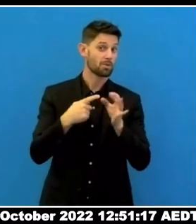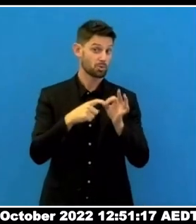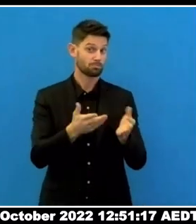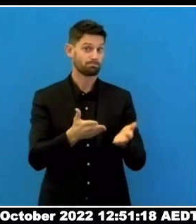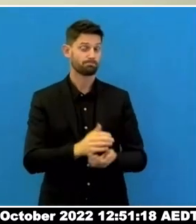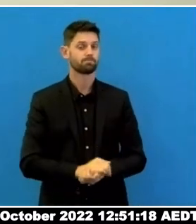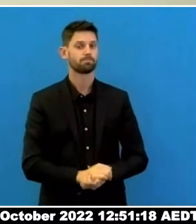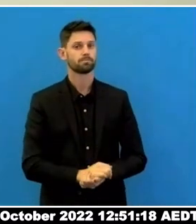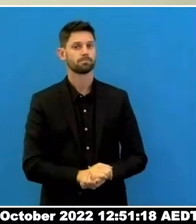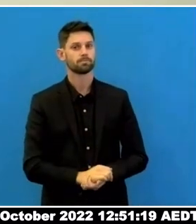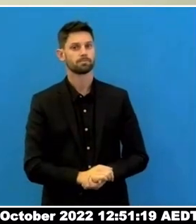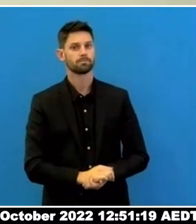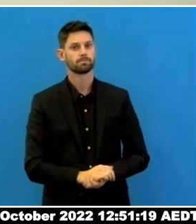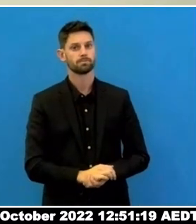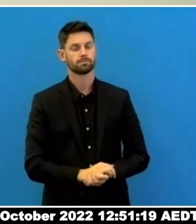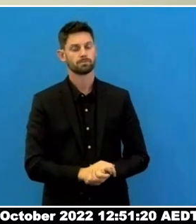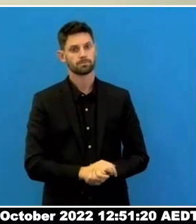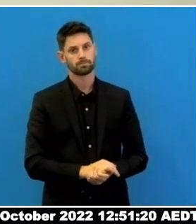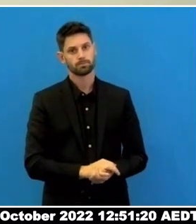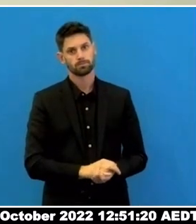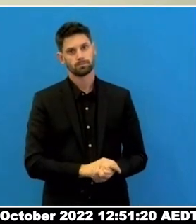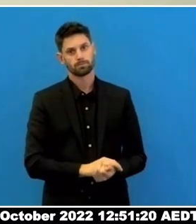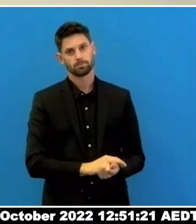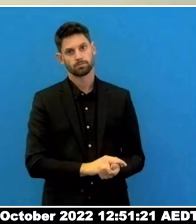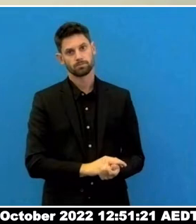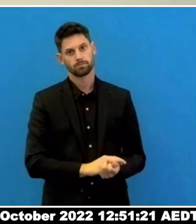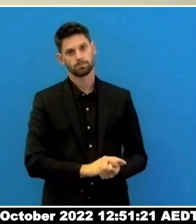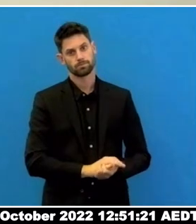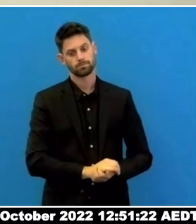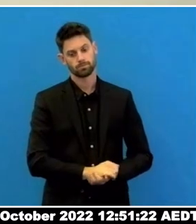So, one of the most important things really is